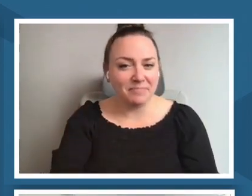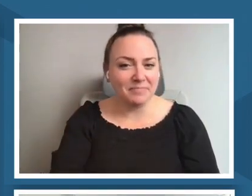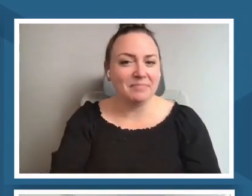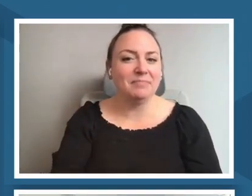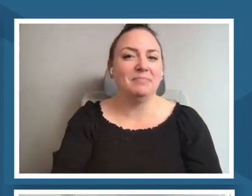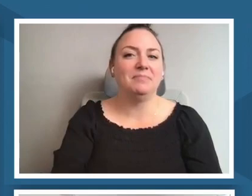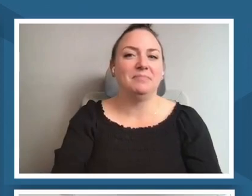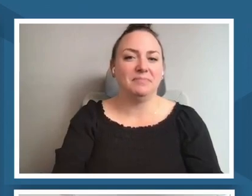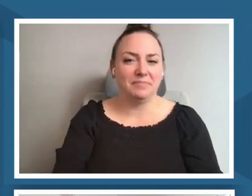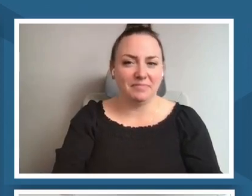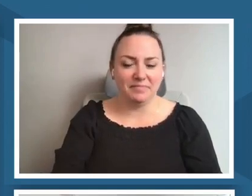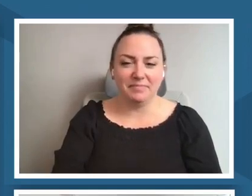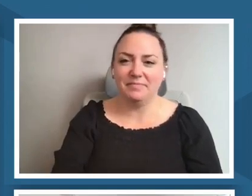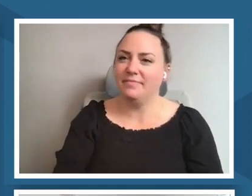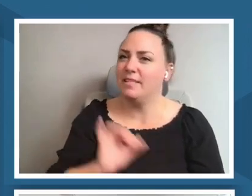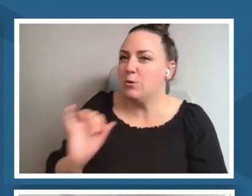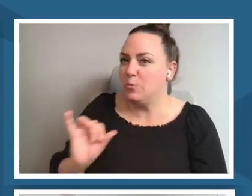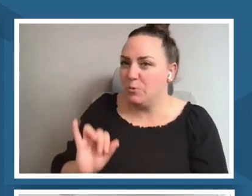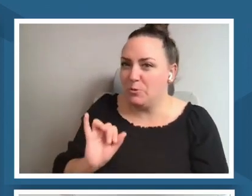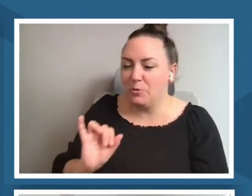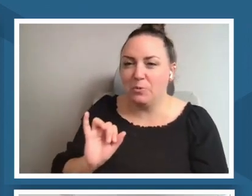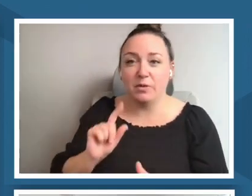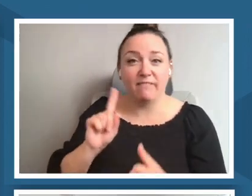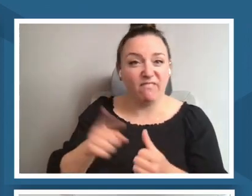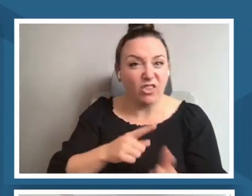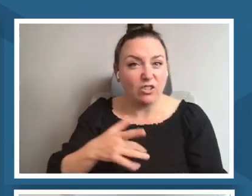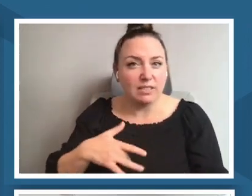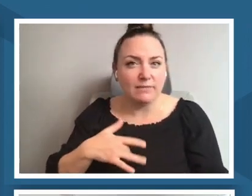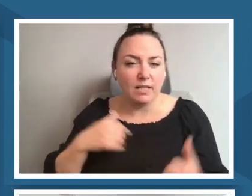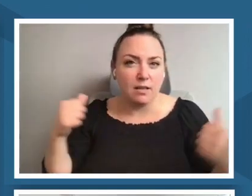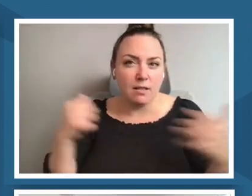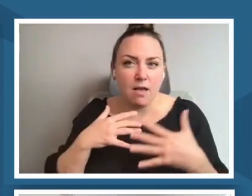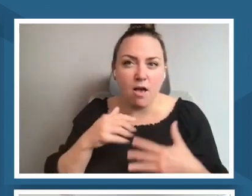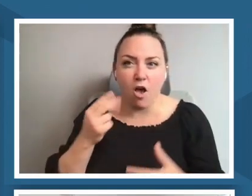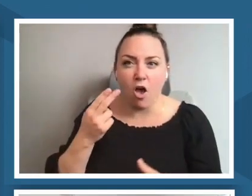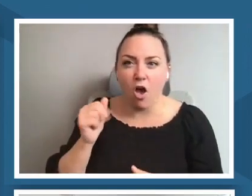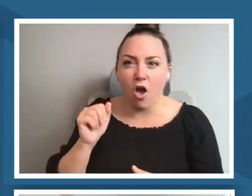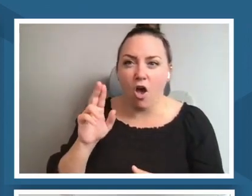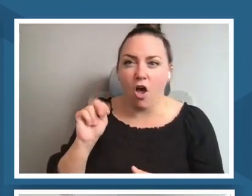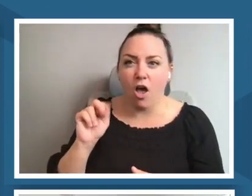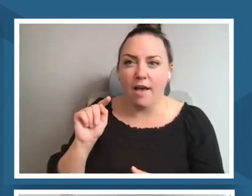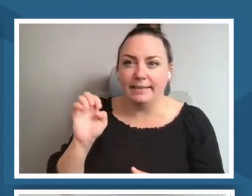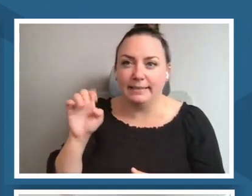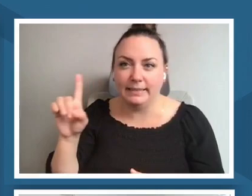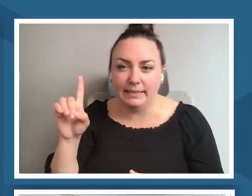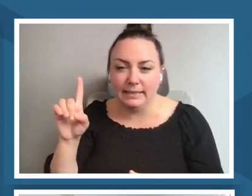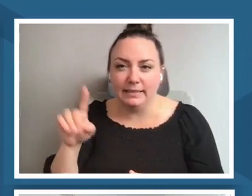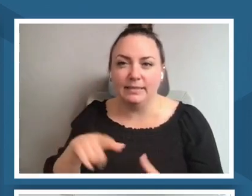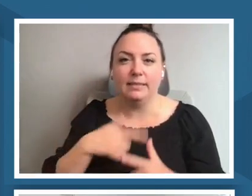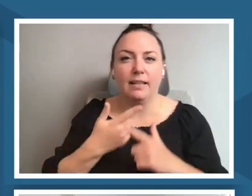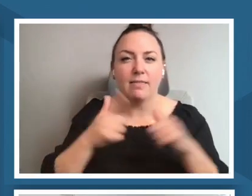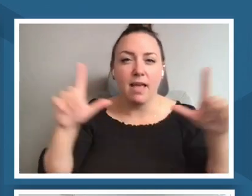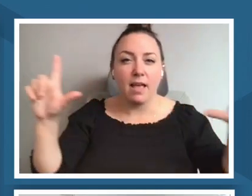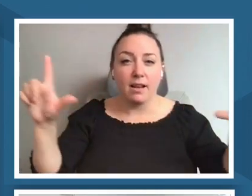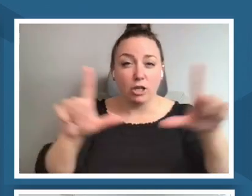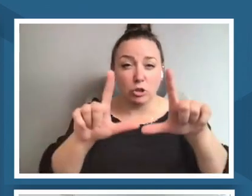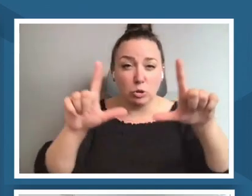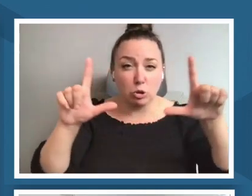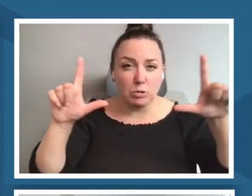oh at first feeling haunted and then with zooming in